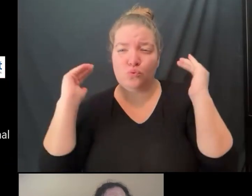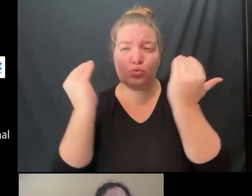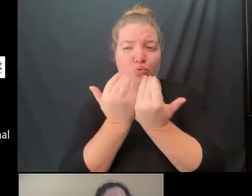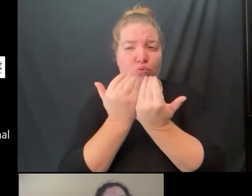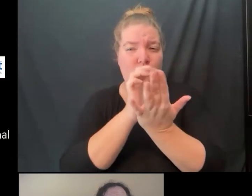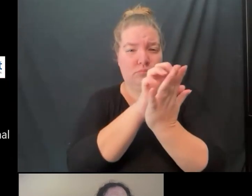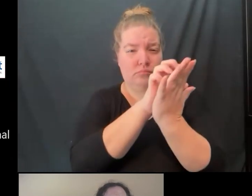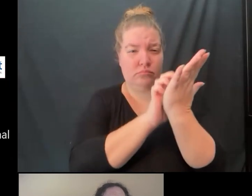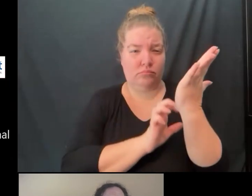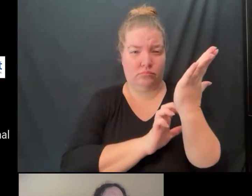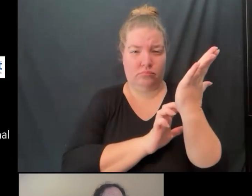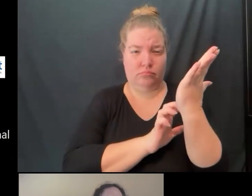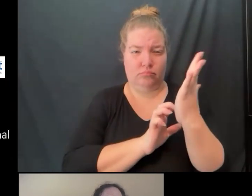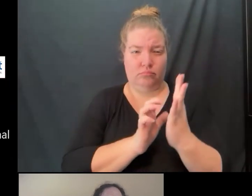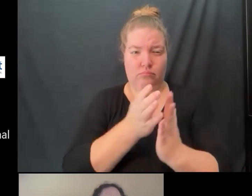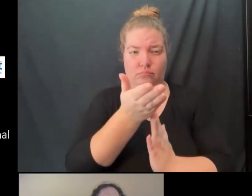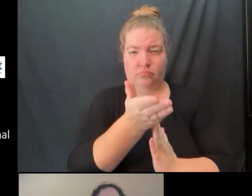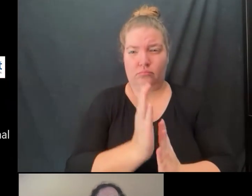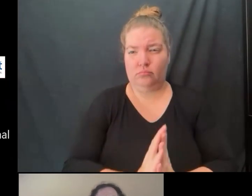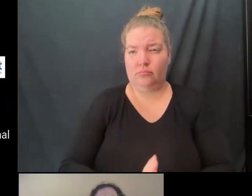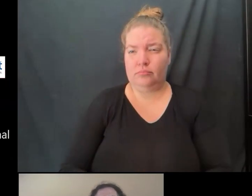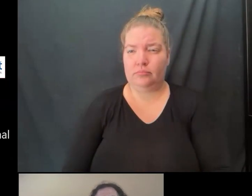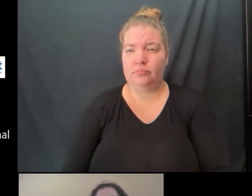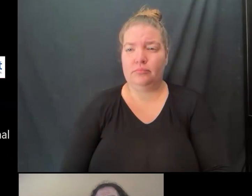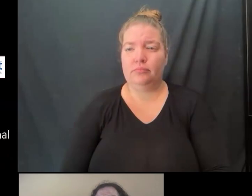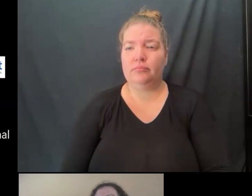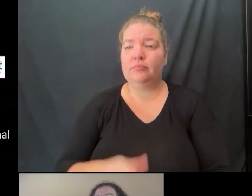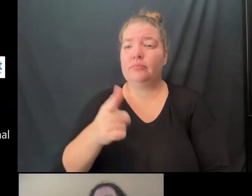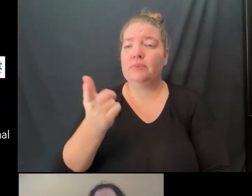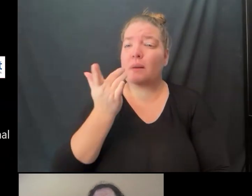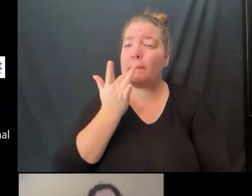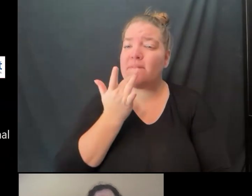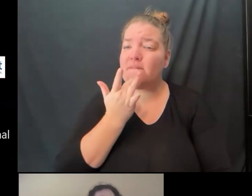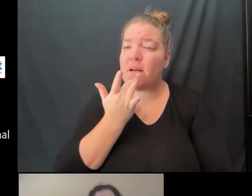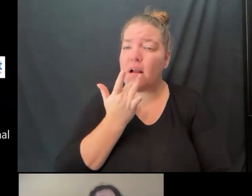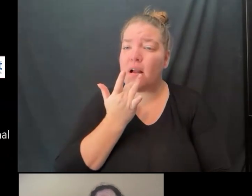However, people who really like to depend on captions often use something called StreamText.